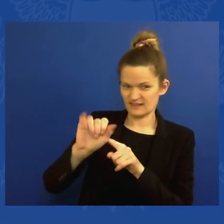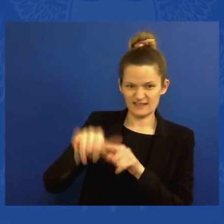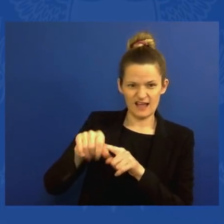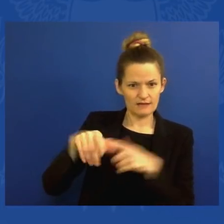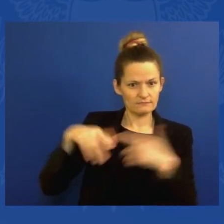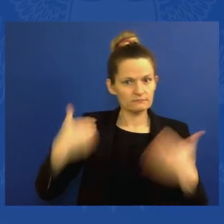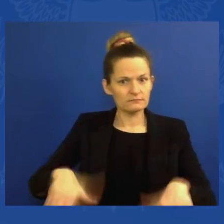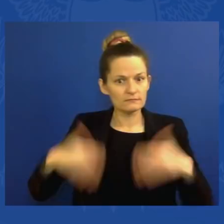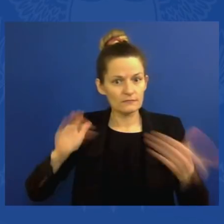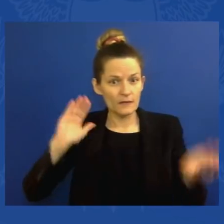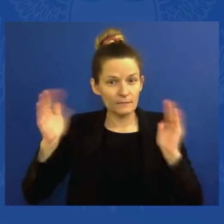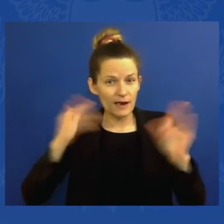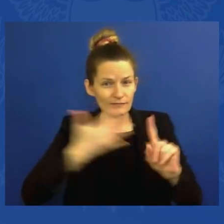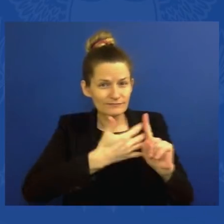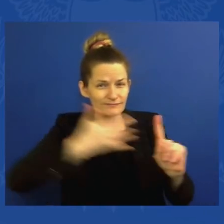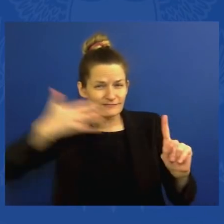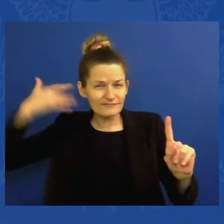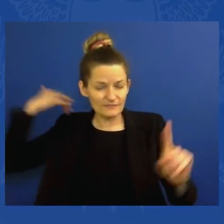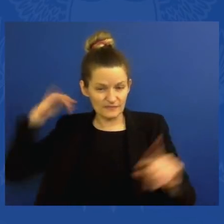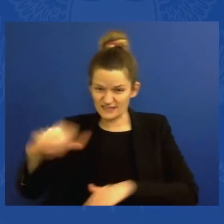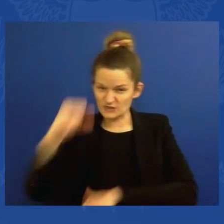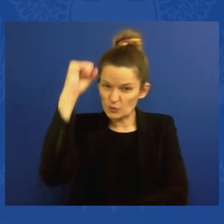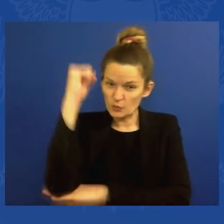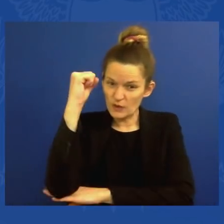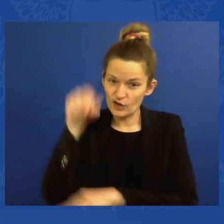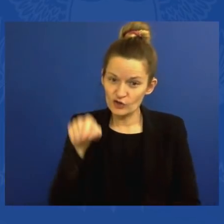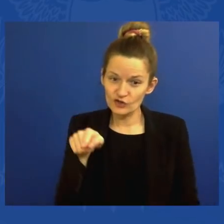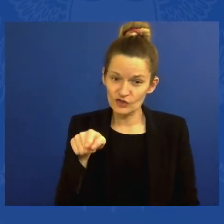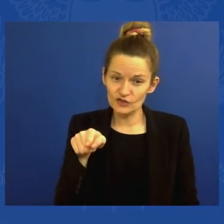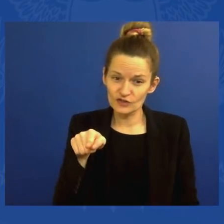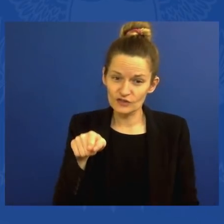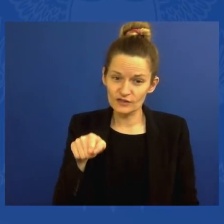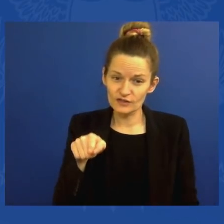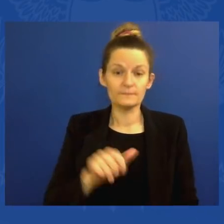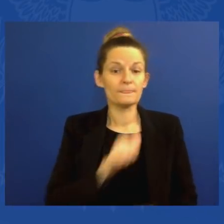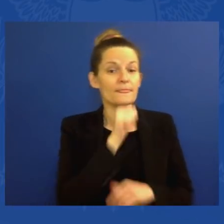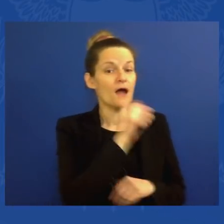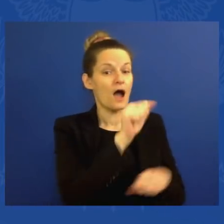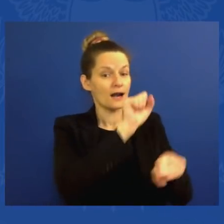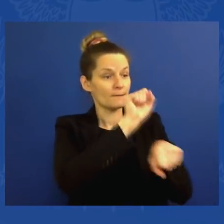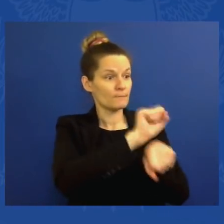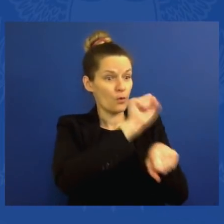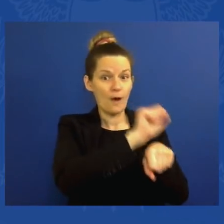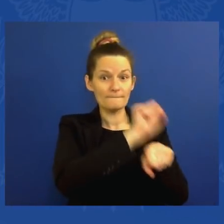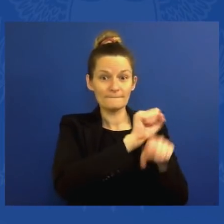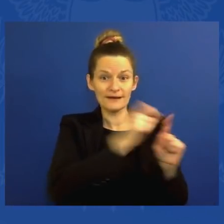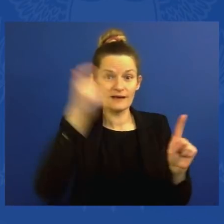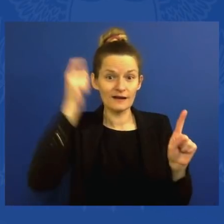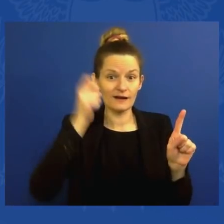the unemployment rate fell to 3.8 percent -- down from 6.4 percent the day I took office,